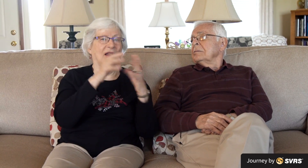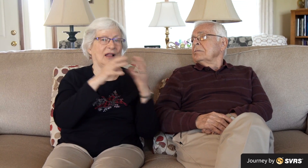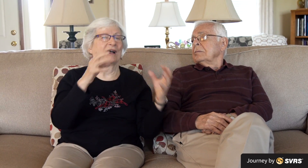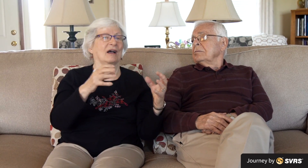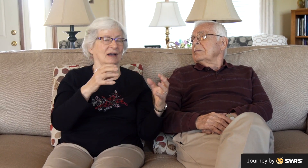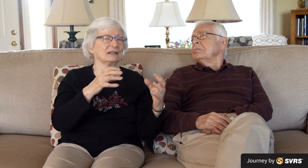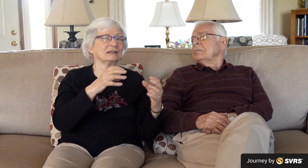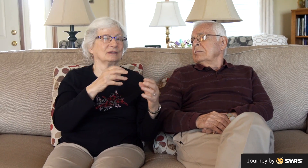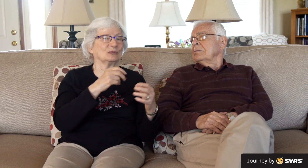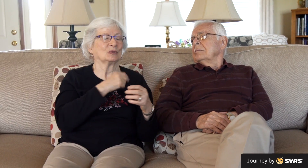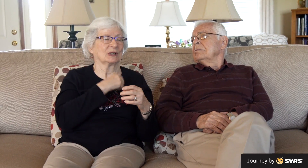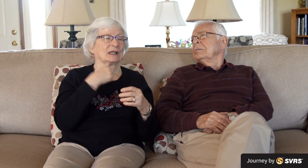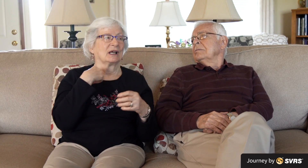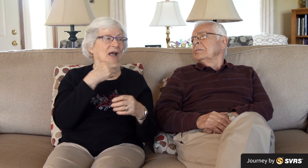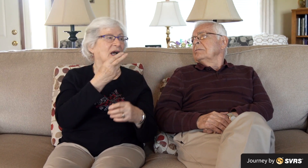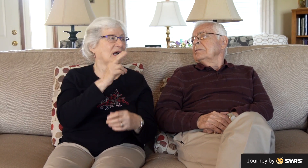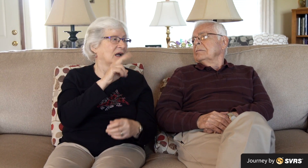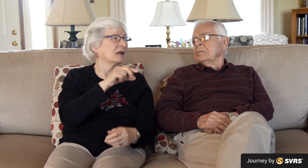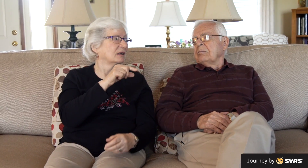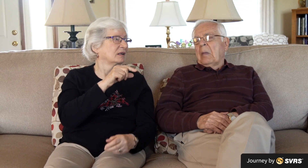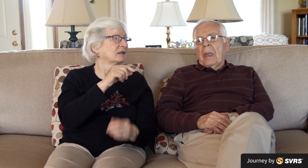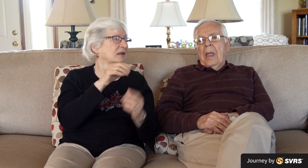Yeah, we hug a lot.